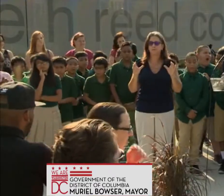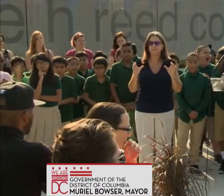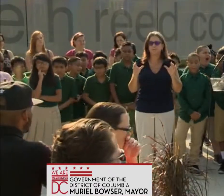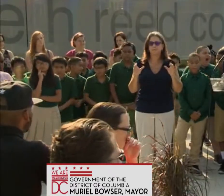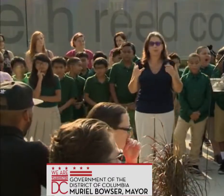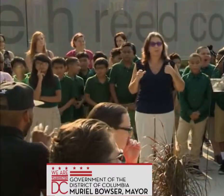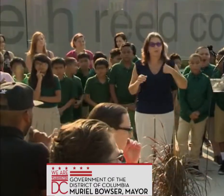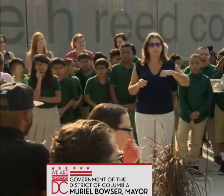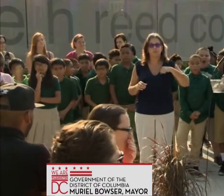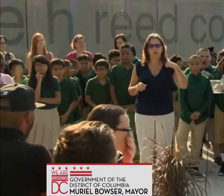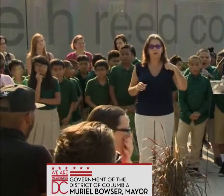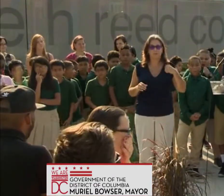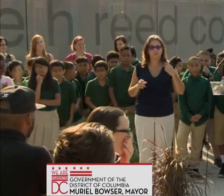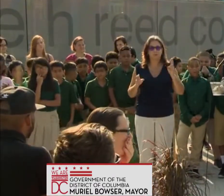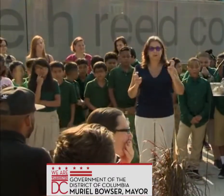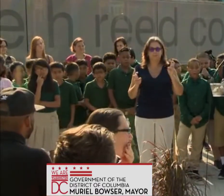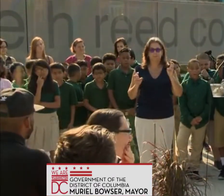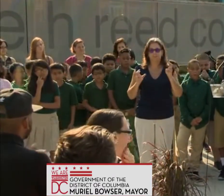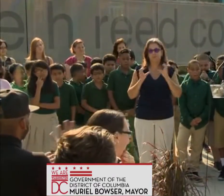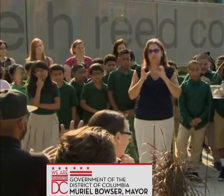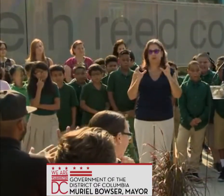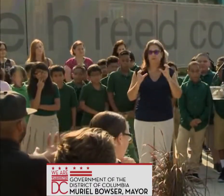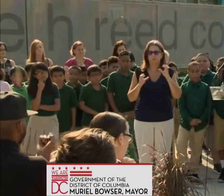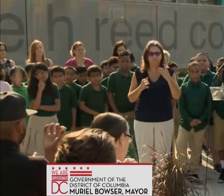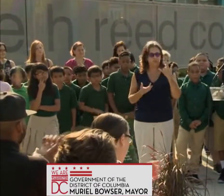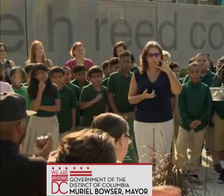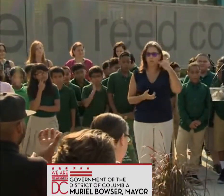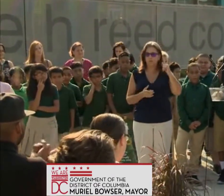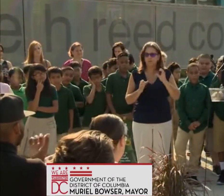let me take this opportunity to thank the teams that delivered this school